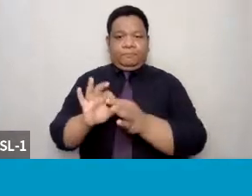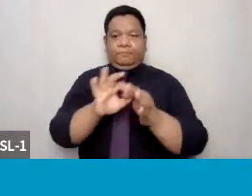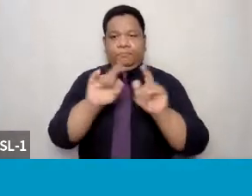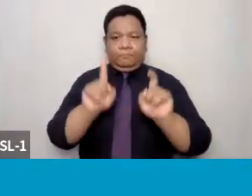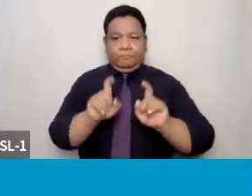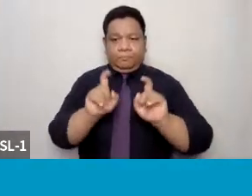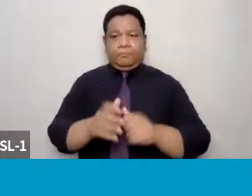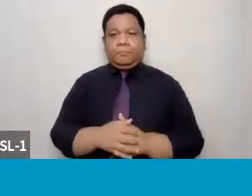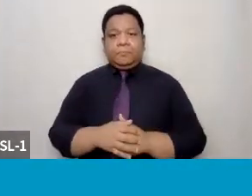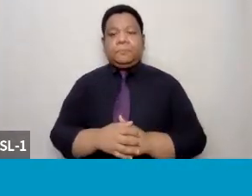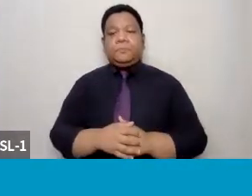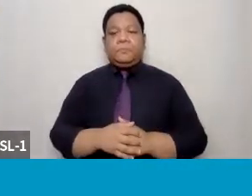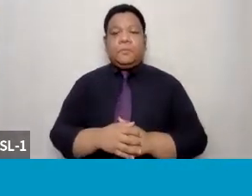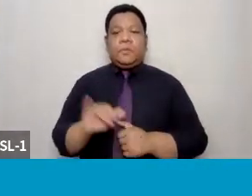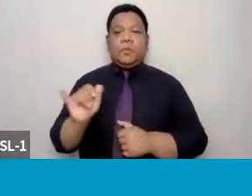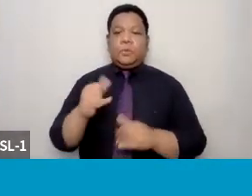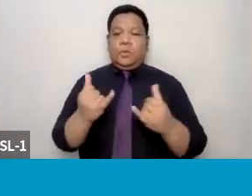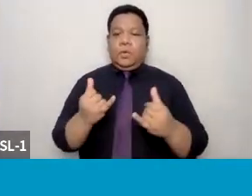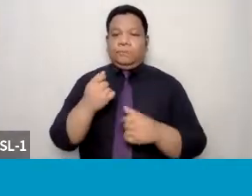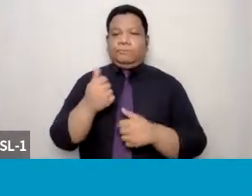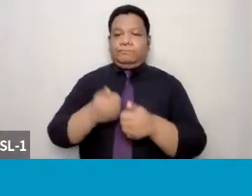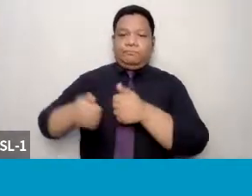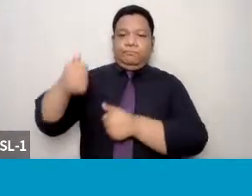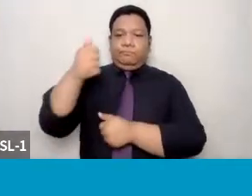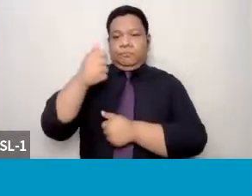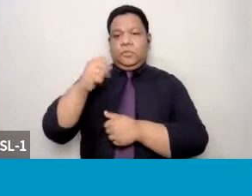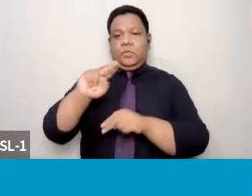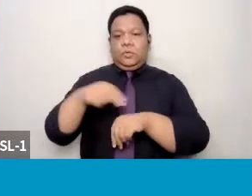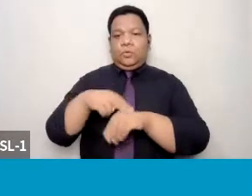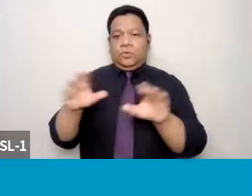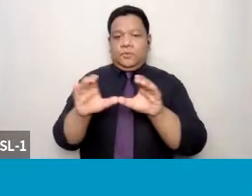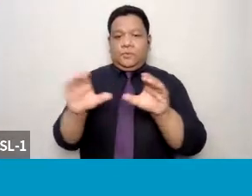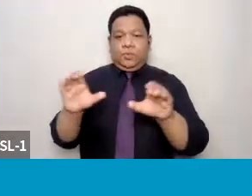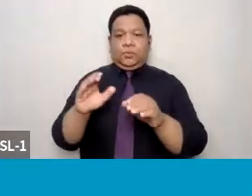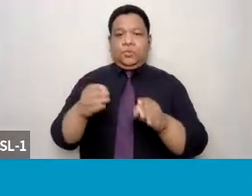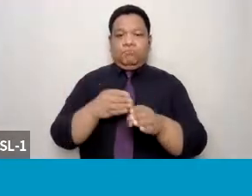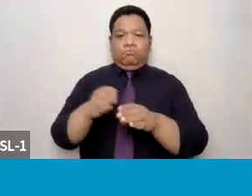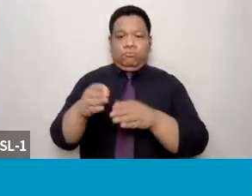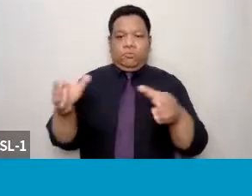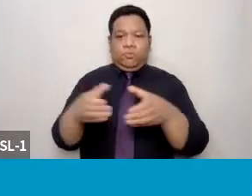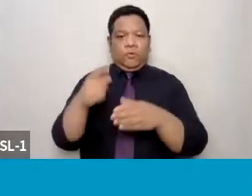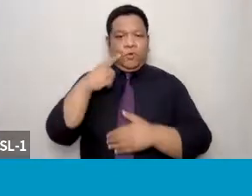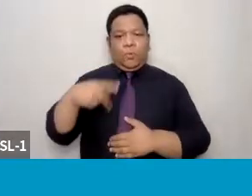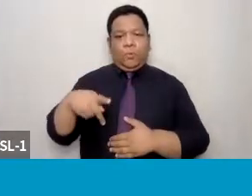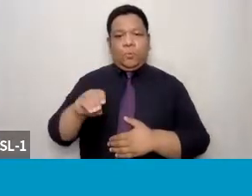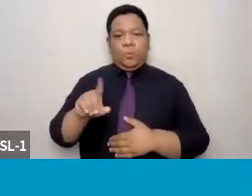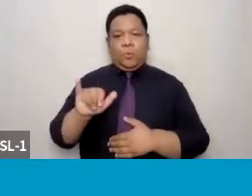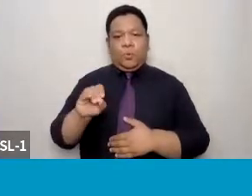She is also currently the chair of the National Certification Committee of Poliomyelitis Eradication in the Philippines.